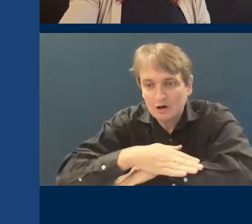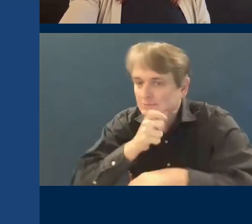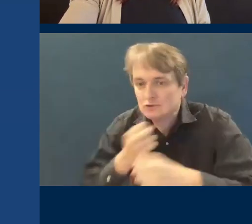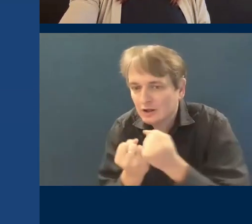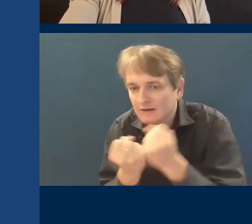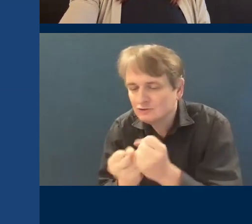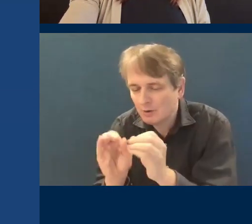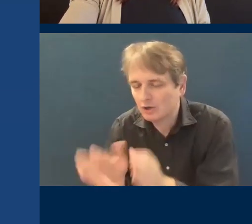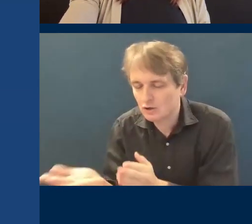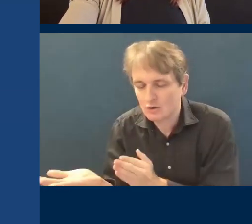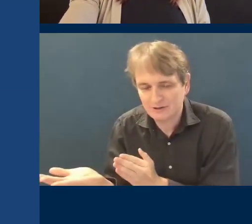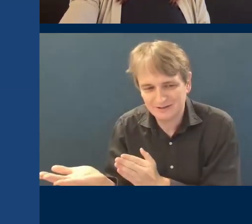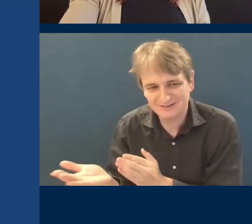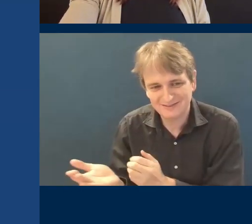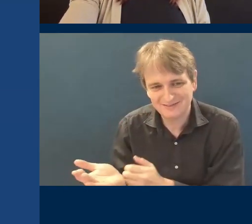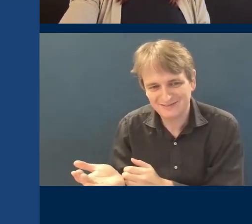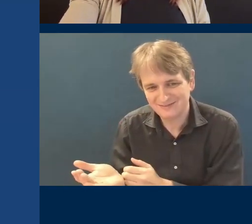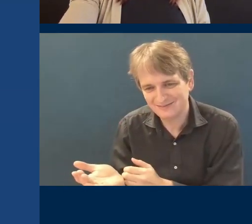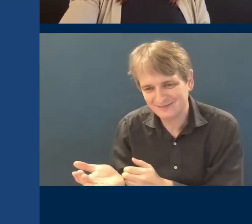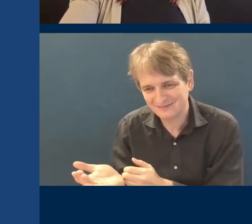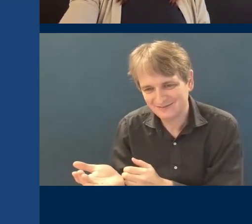Dr. Christian Vogler: So a lot of the platforms do not support interpreting